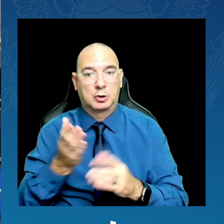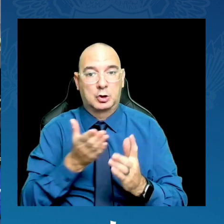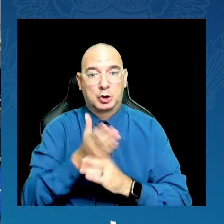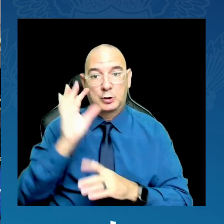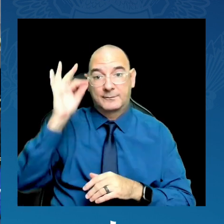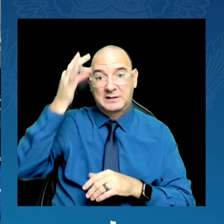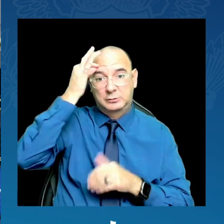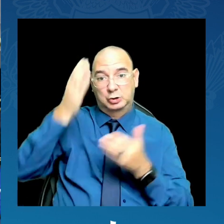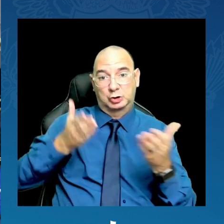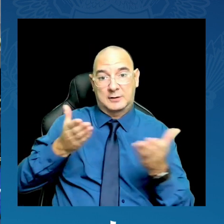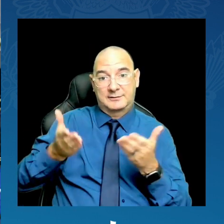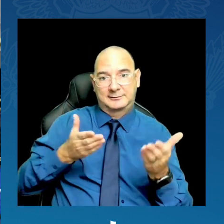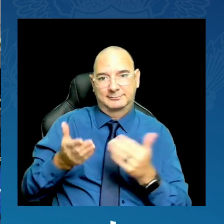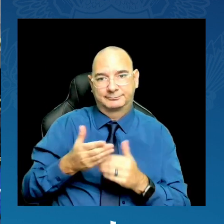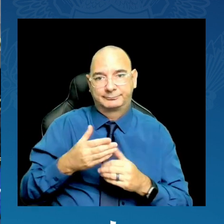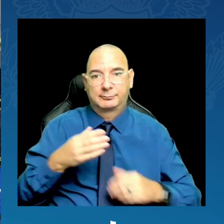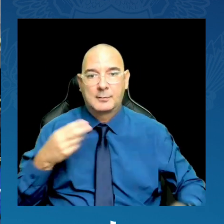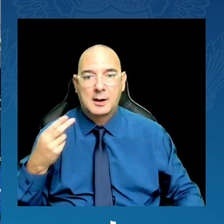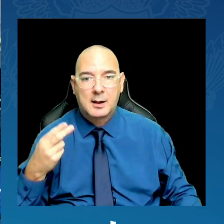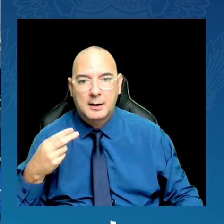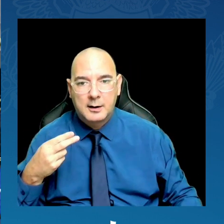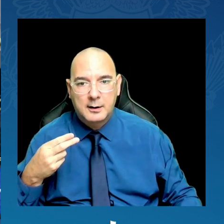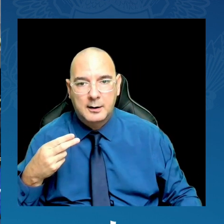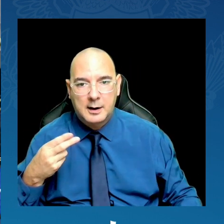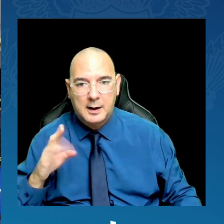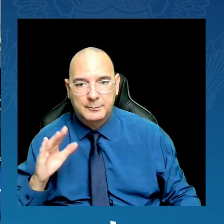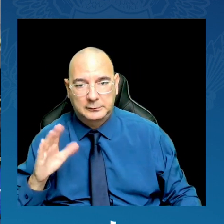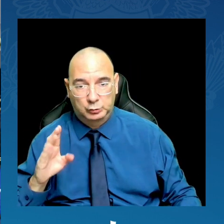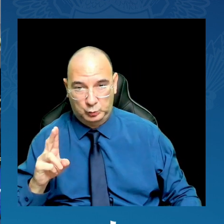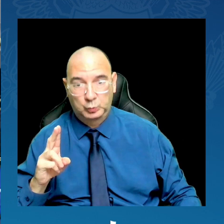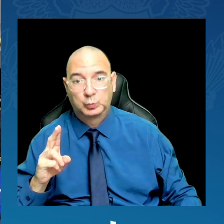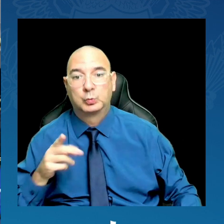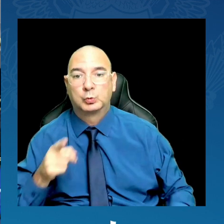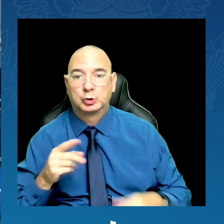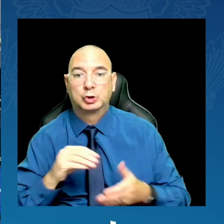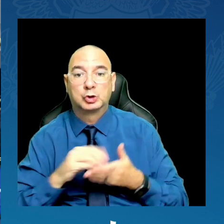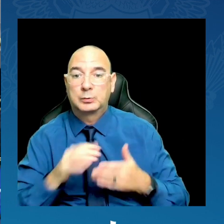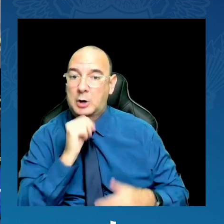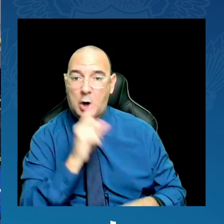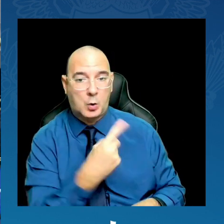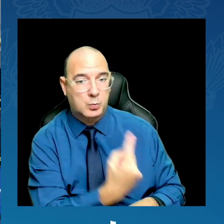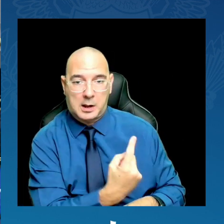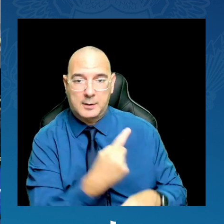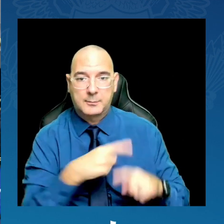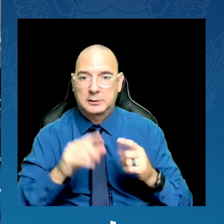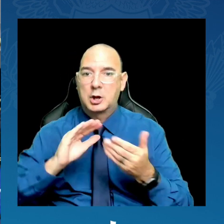These are not alone community colleges, Hispanic serving institutions and tribal colleges